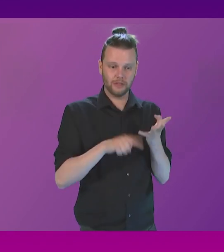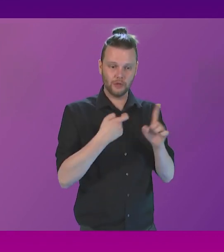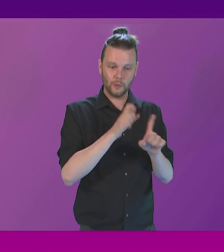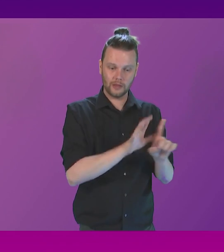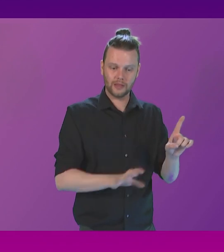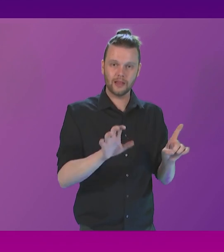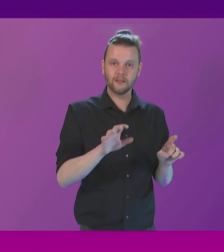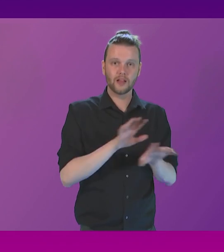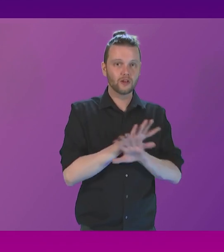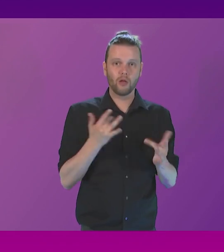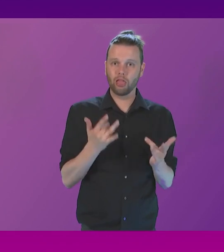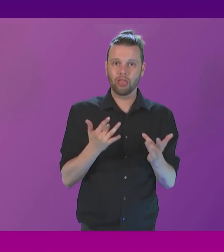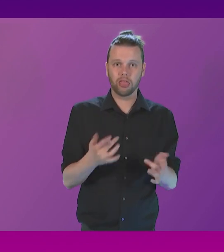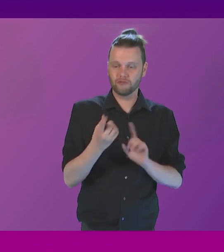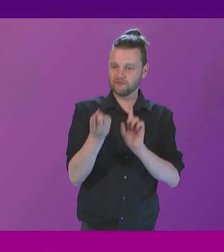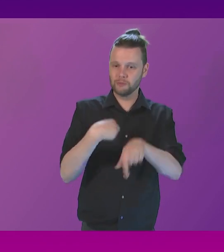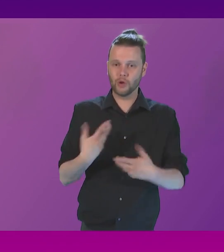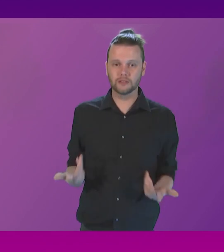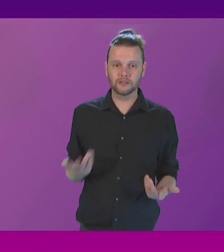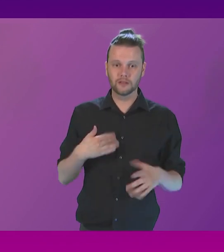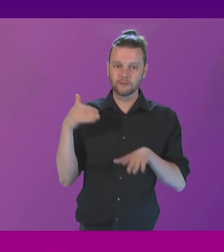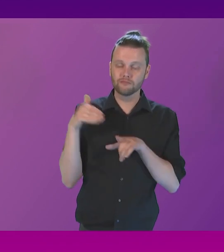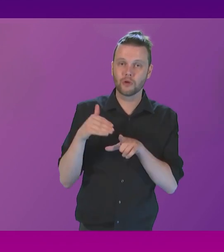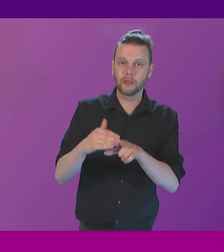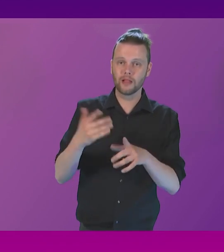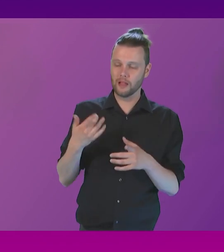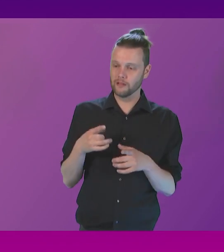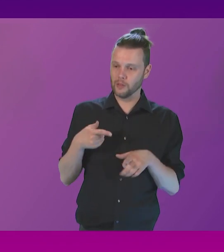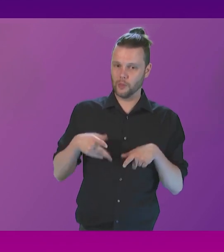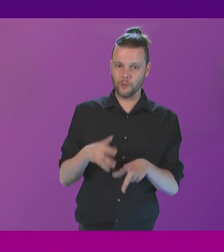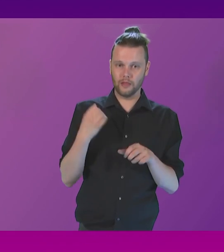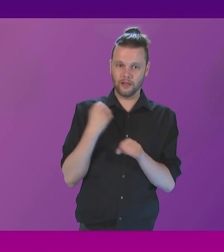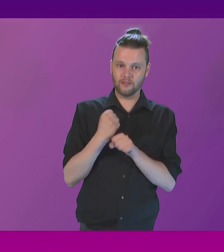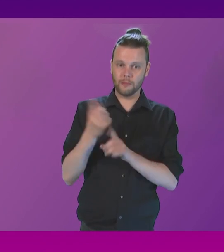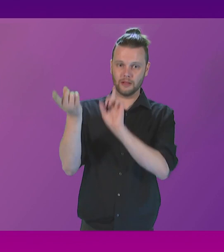have not responded promptly in the way that the Scottish Government has. Members.